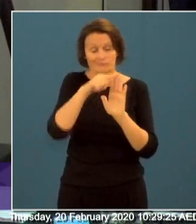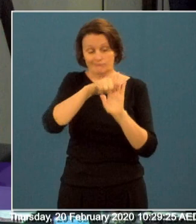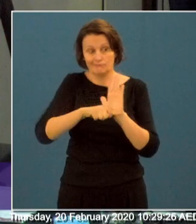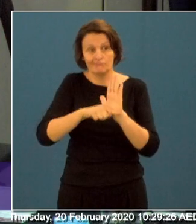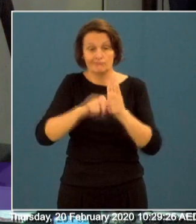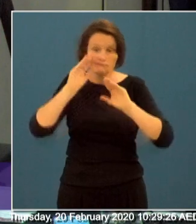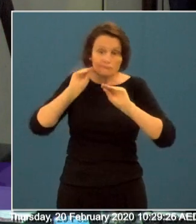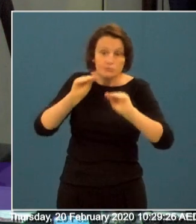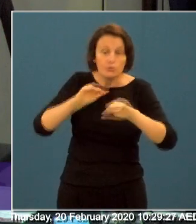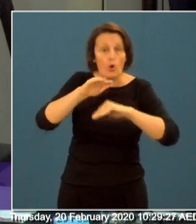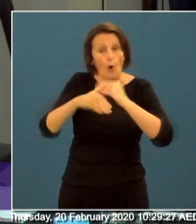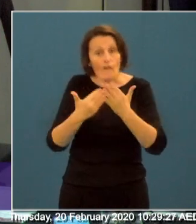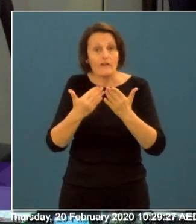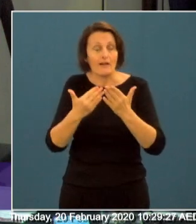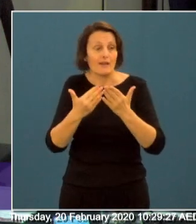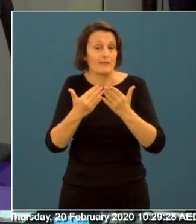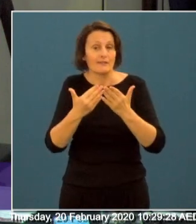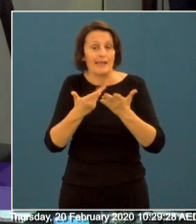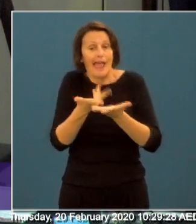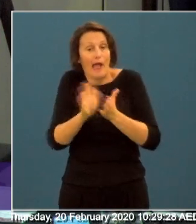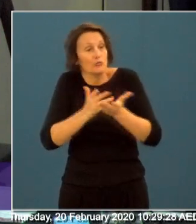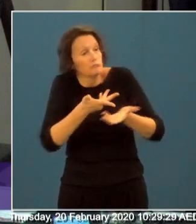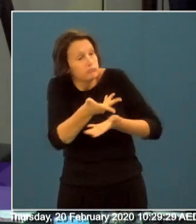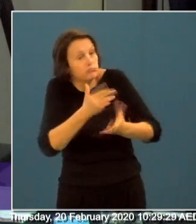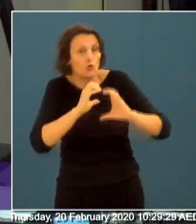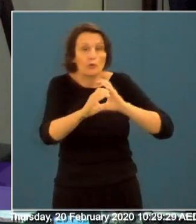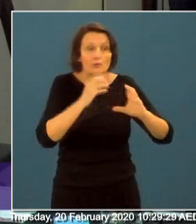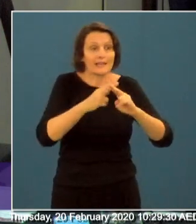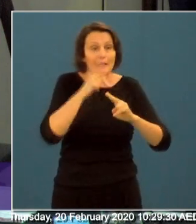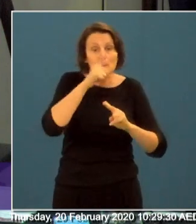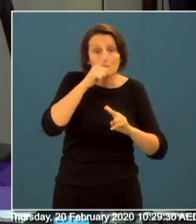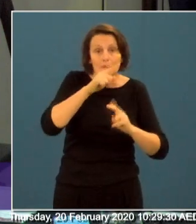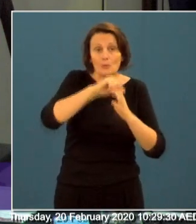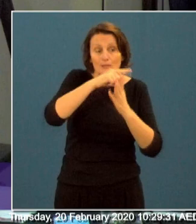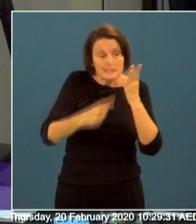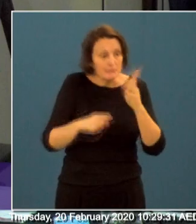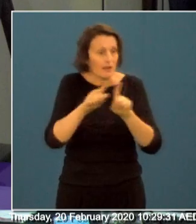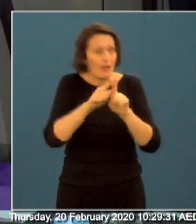with various kinds of disabilities... Absolutely. ...including people with cognitive disabilities? Indeed.